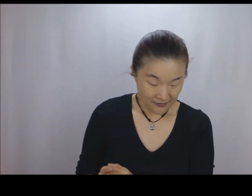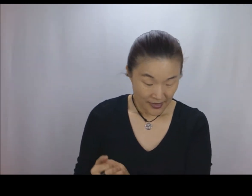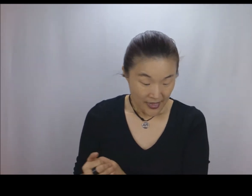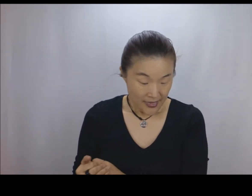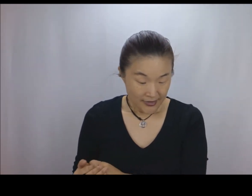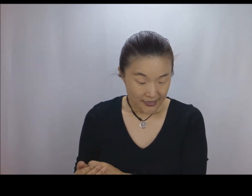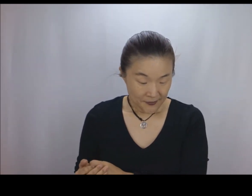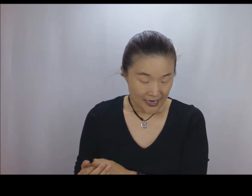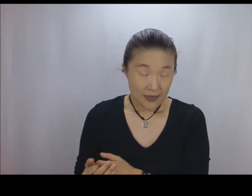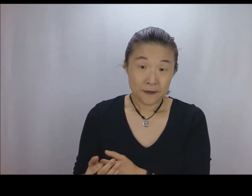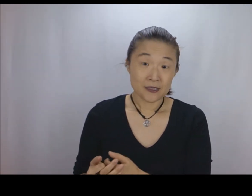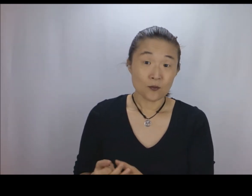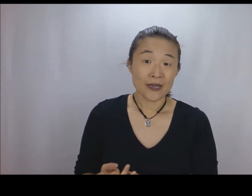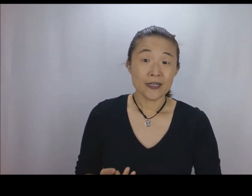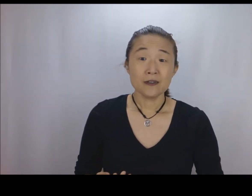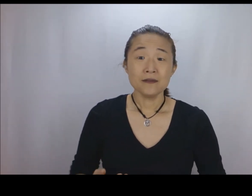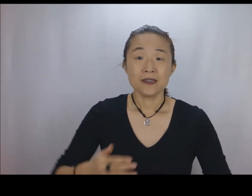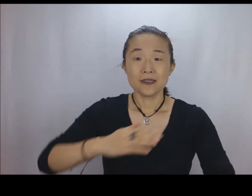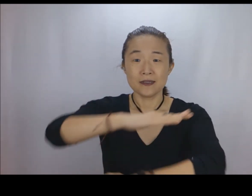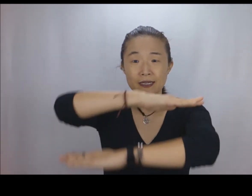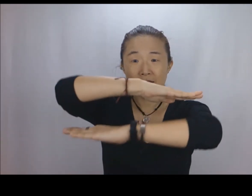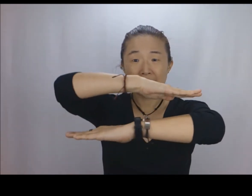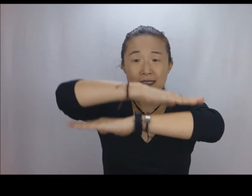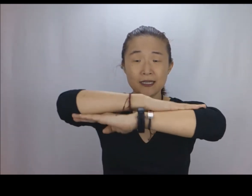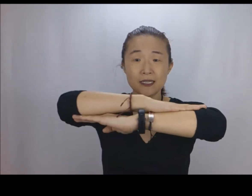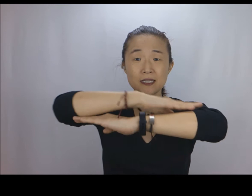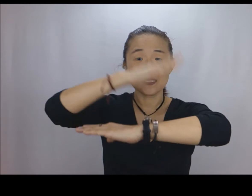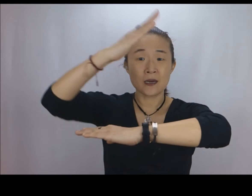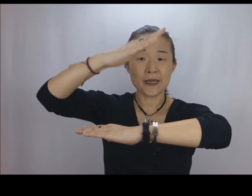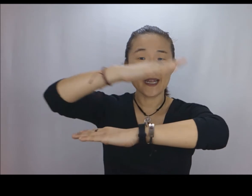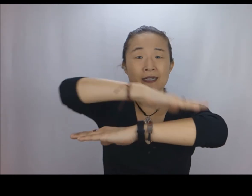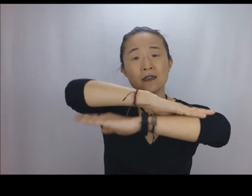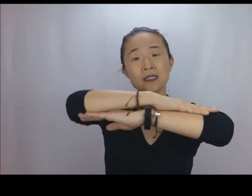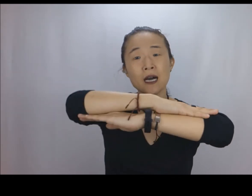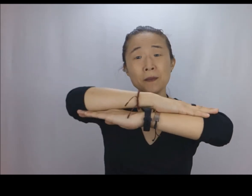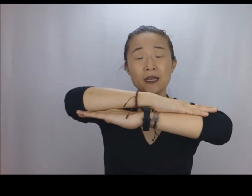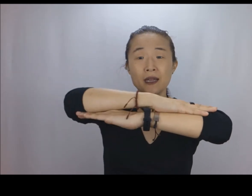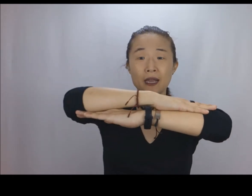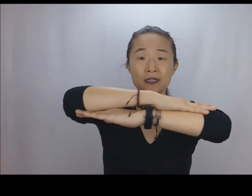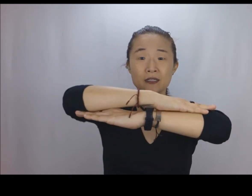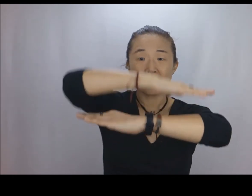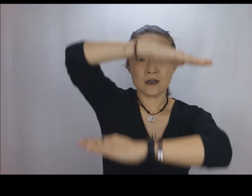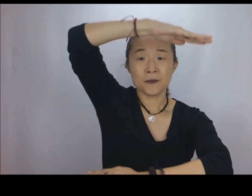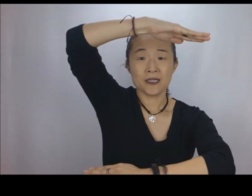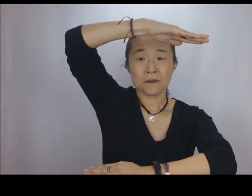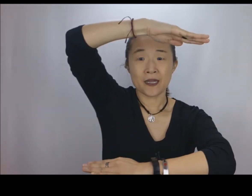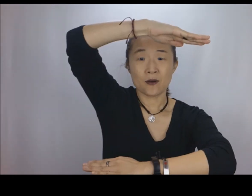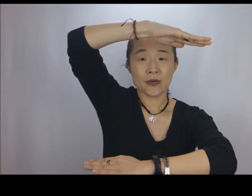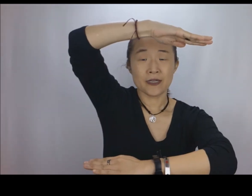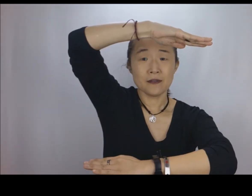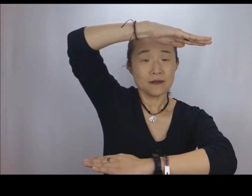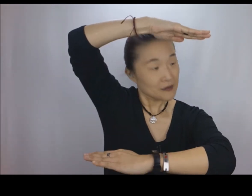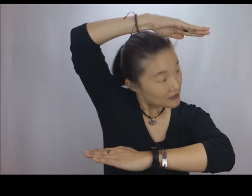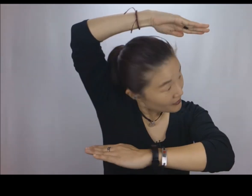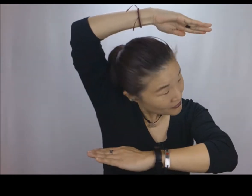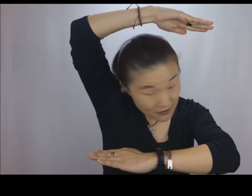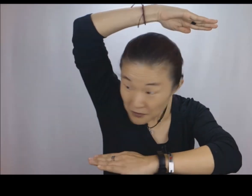So, next we have is a window. So take two hands like this, dominant hand on top, and you just open it up like a window.